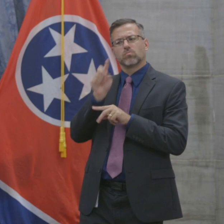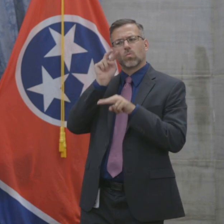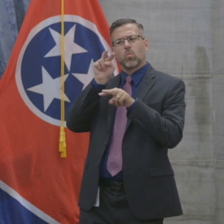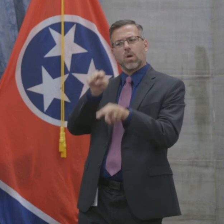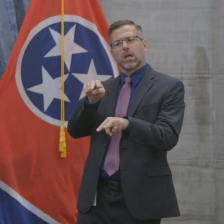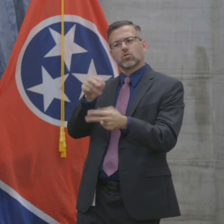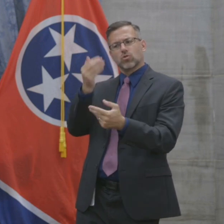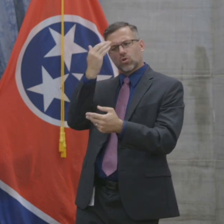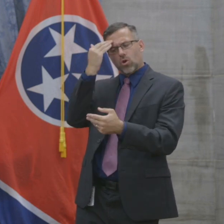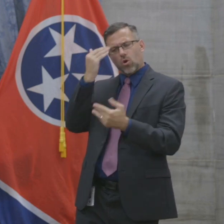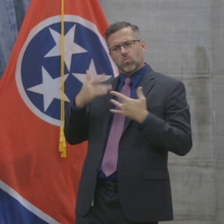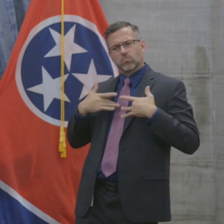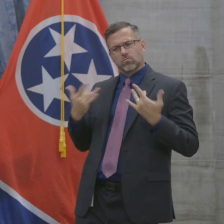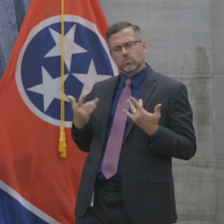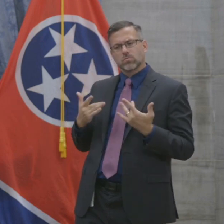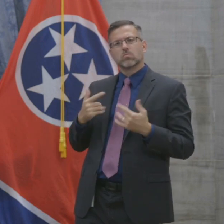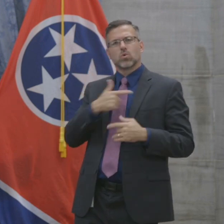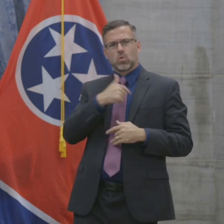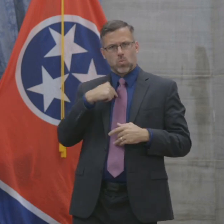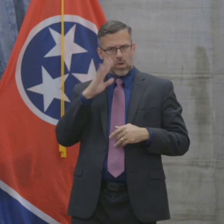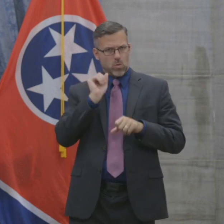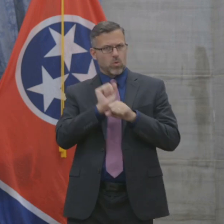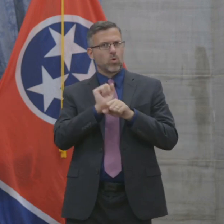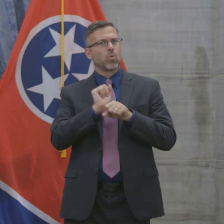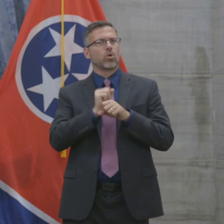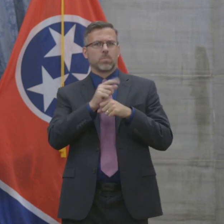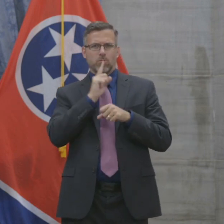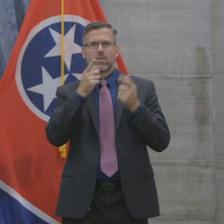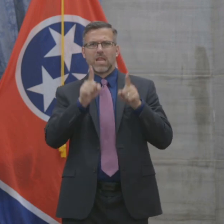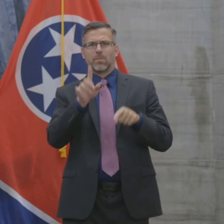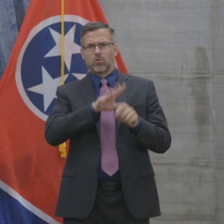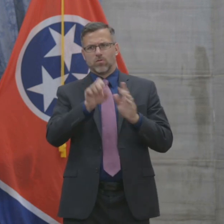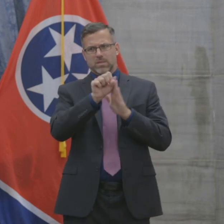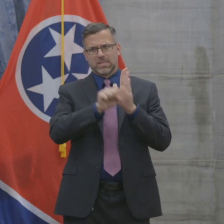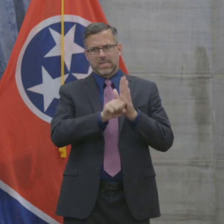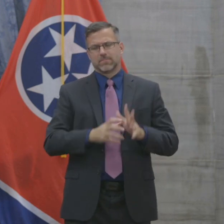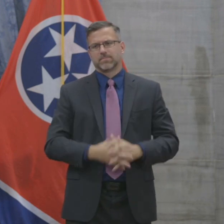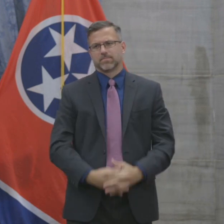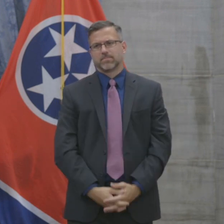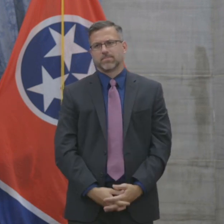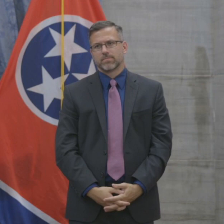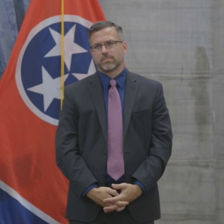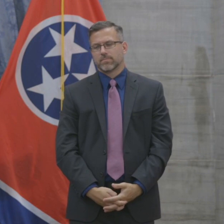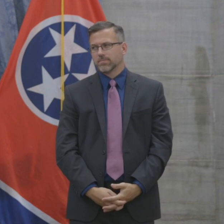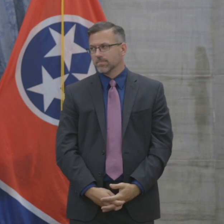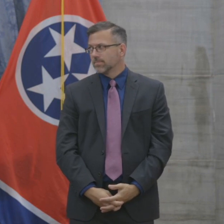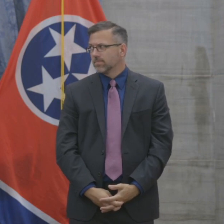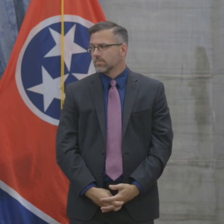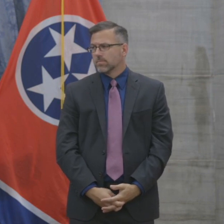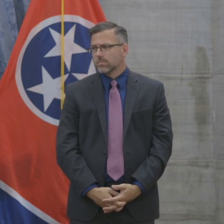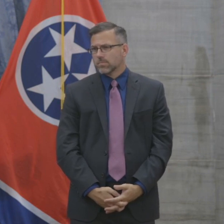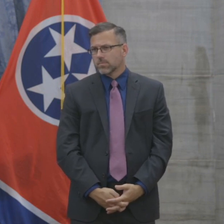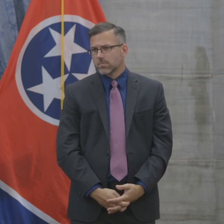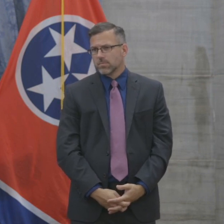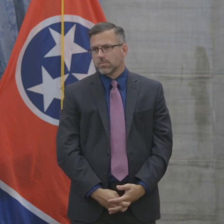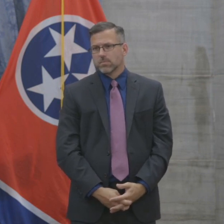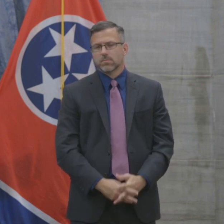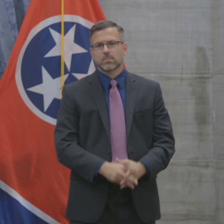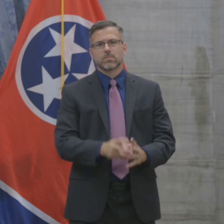access to materials. We'll sent to spend investment in but I